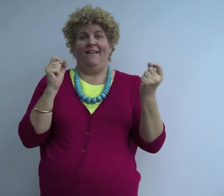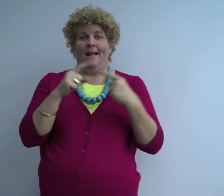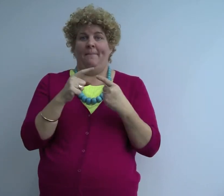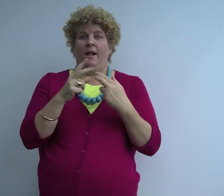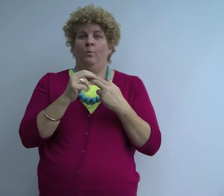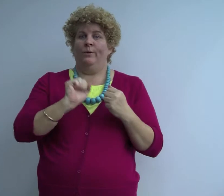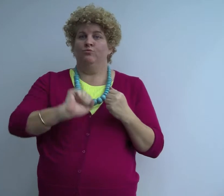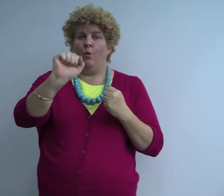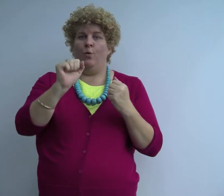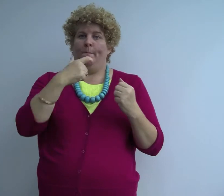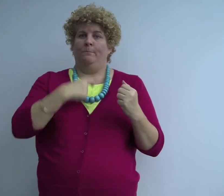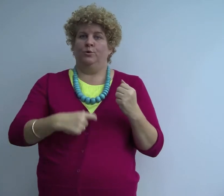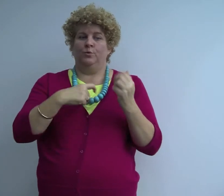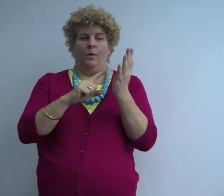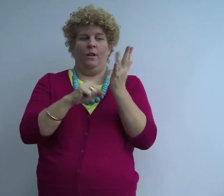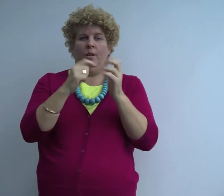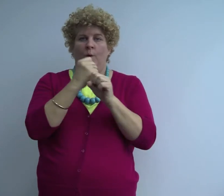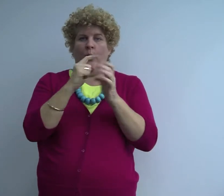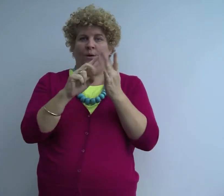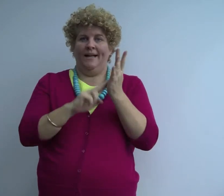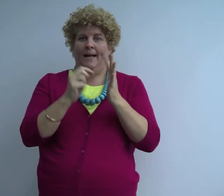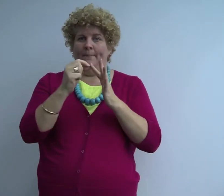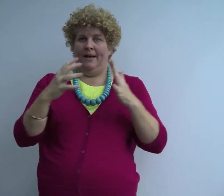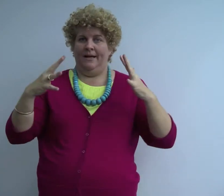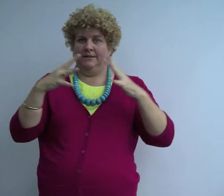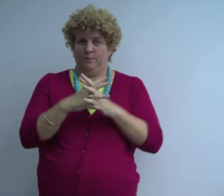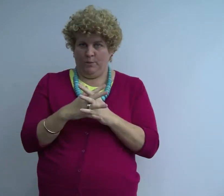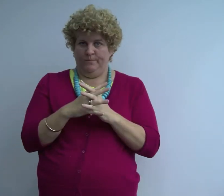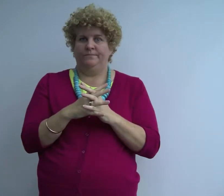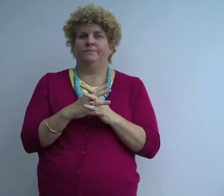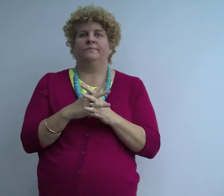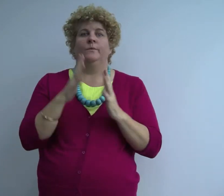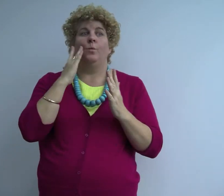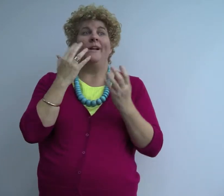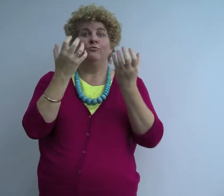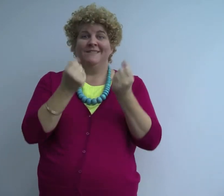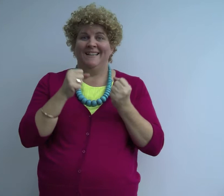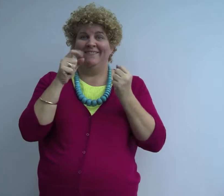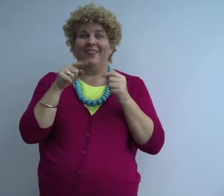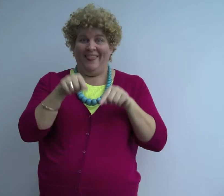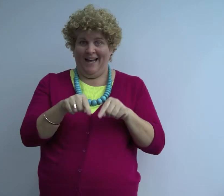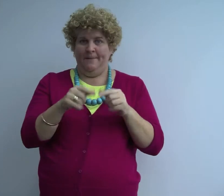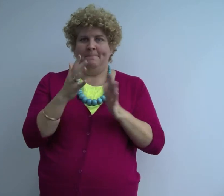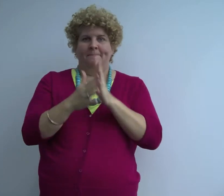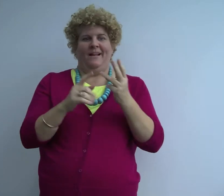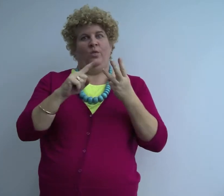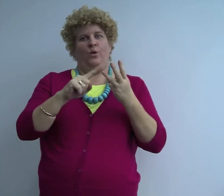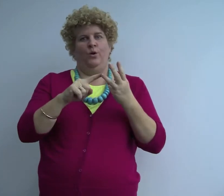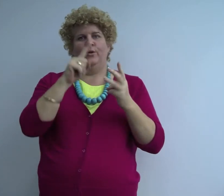Then you will receive an email with your own personal login and password. When you receive that information,